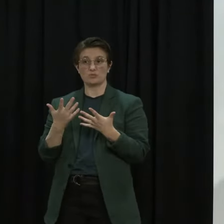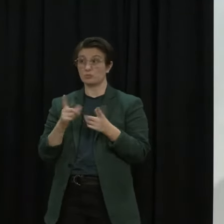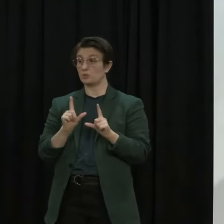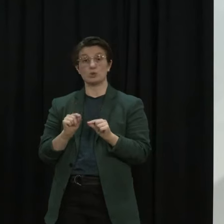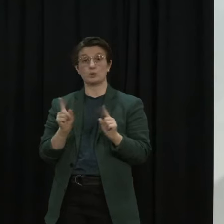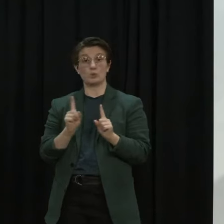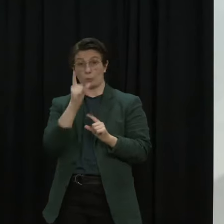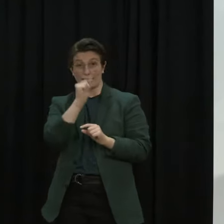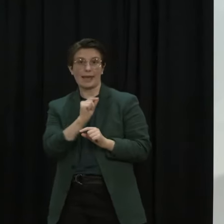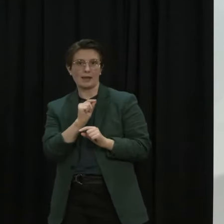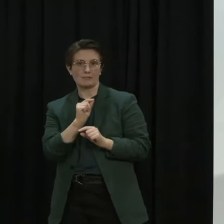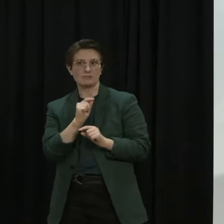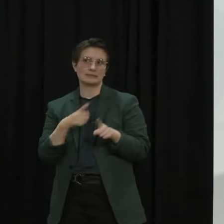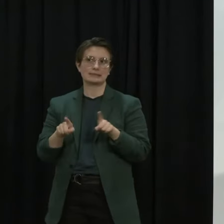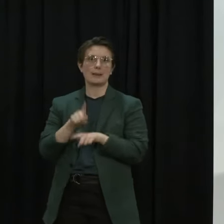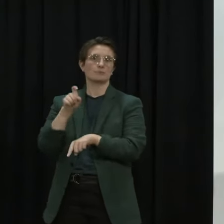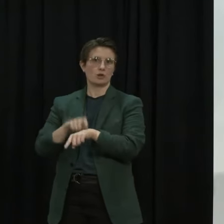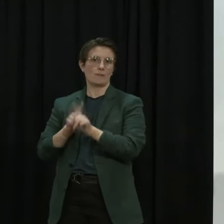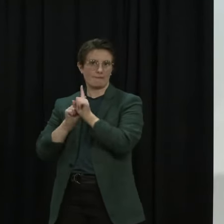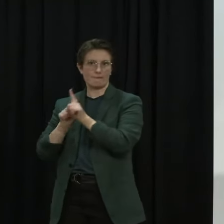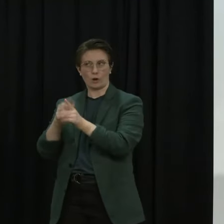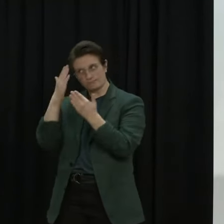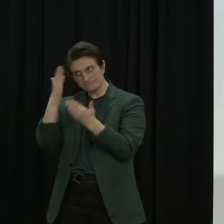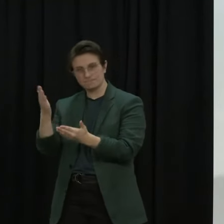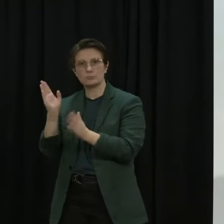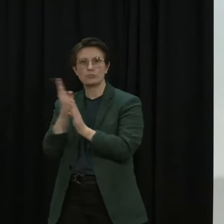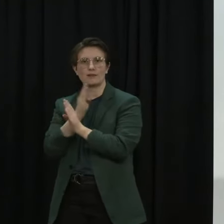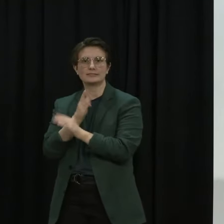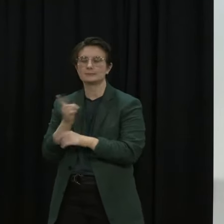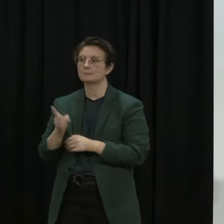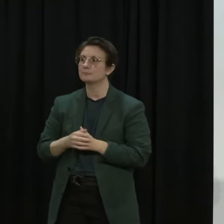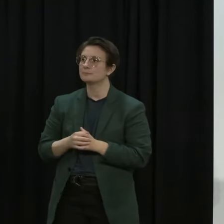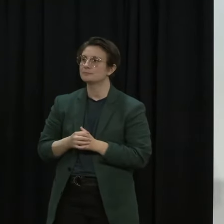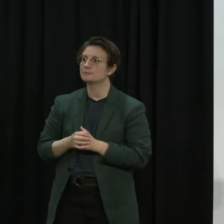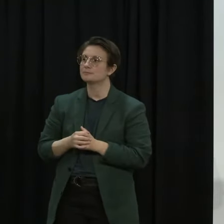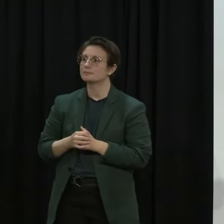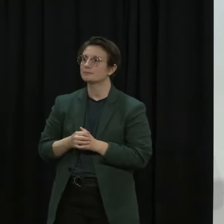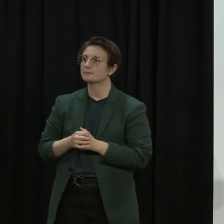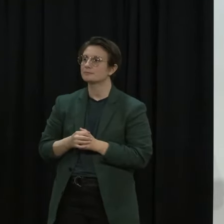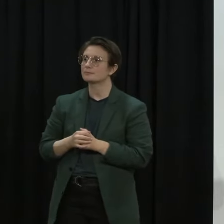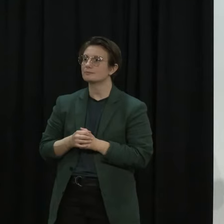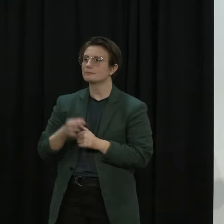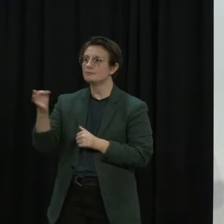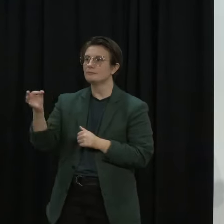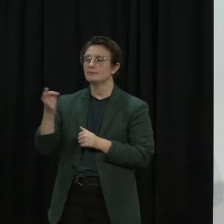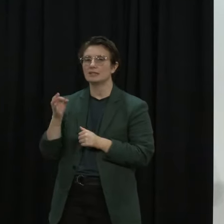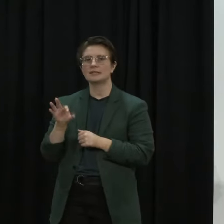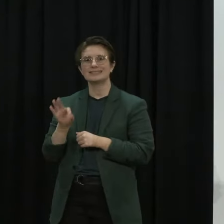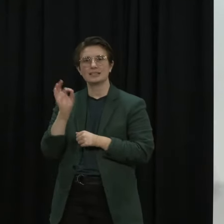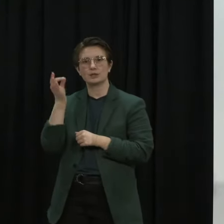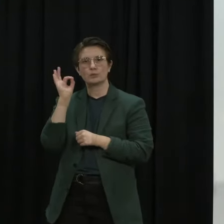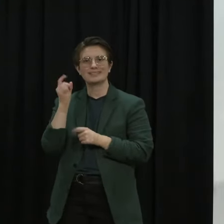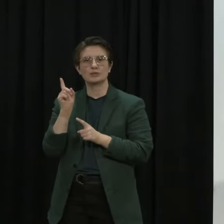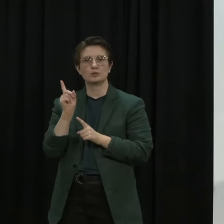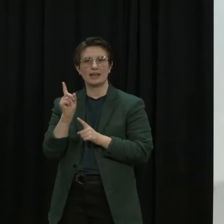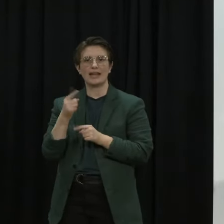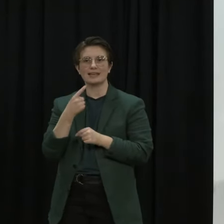We are pushing as hard as we can to provide as much information as we can whilst also adhering to the constraints that exist around